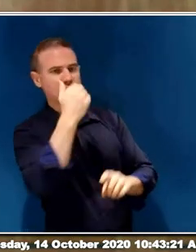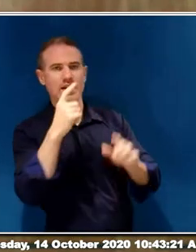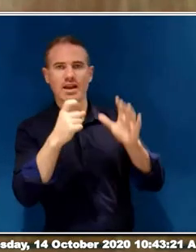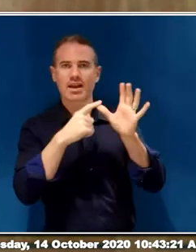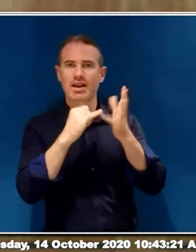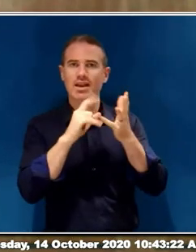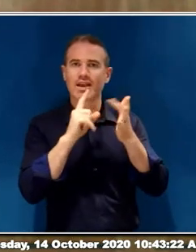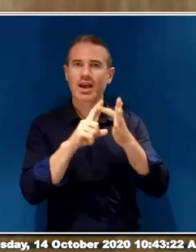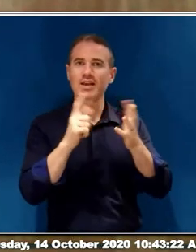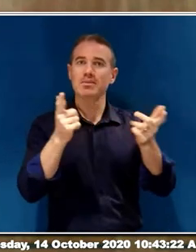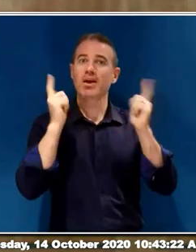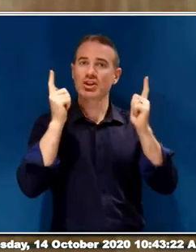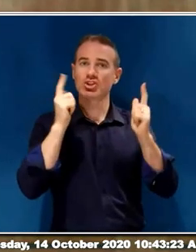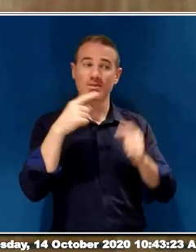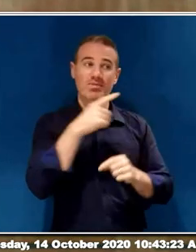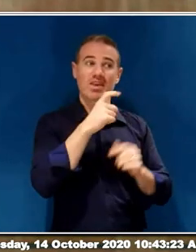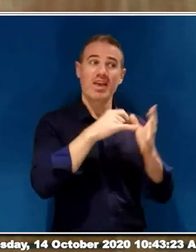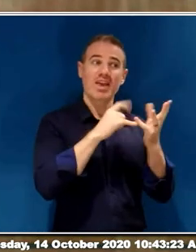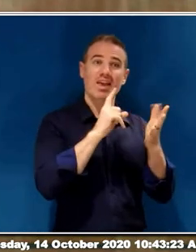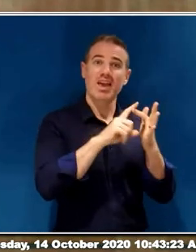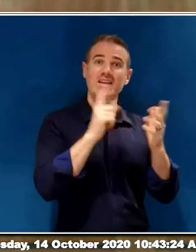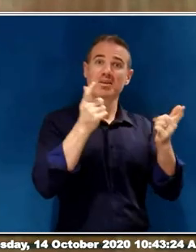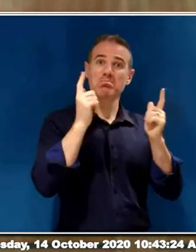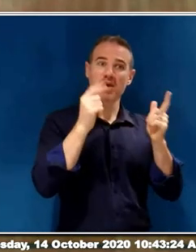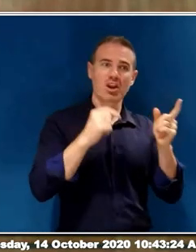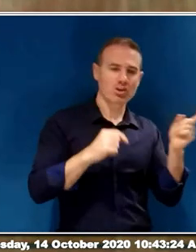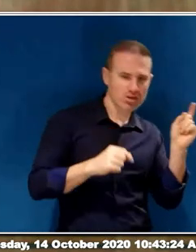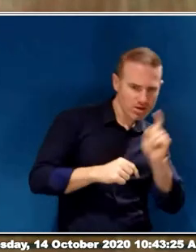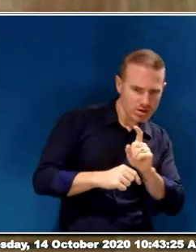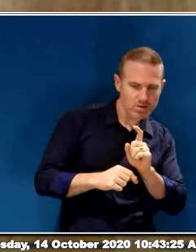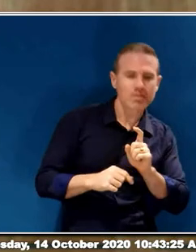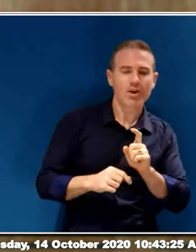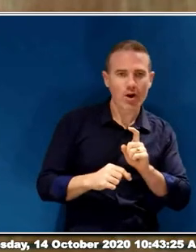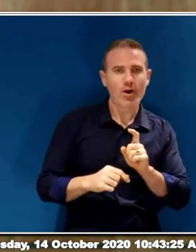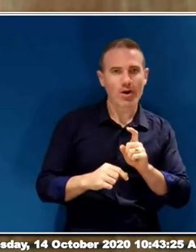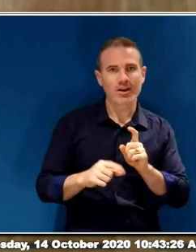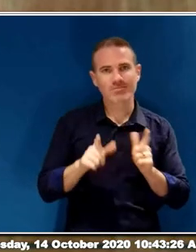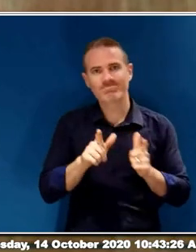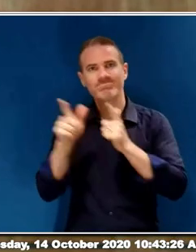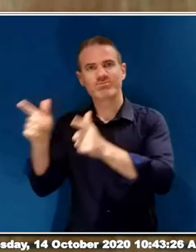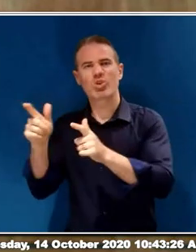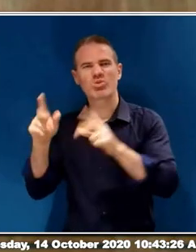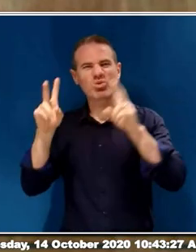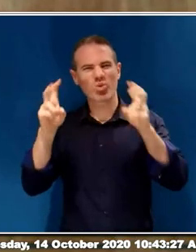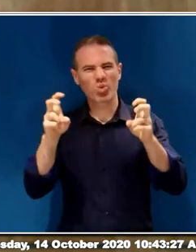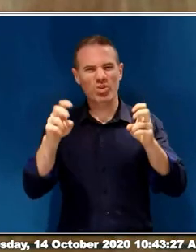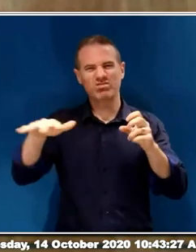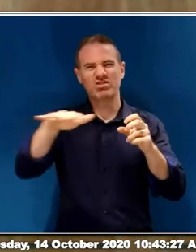the withdrawal space that Kobe was speaking about previously, and she began